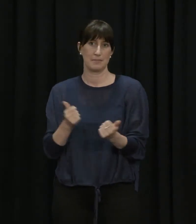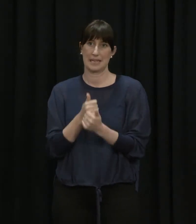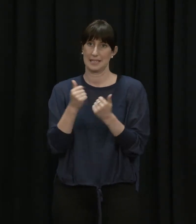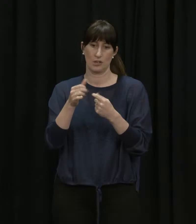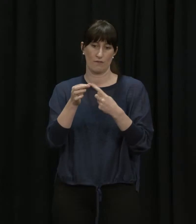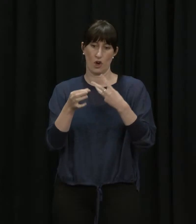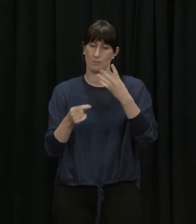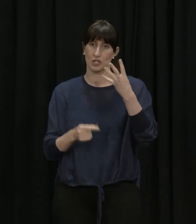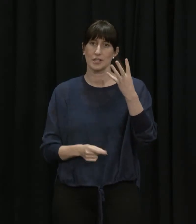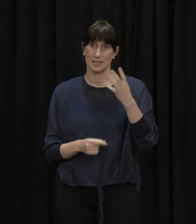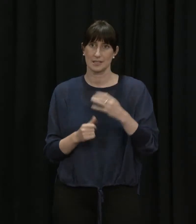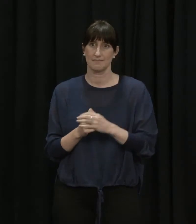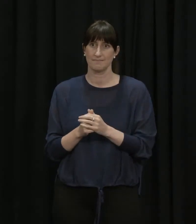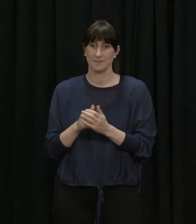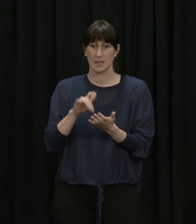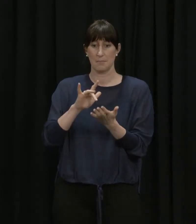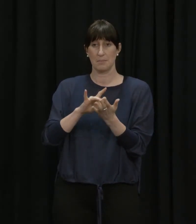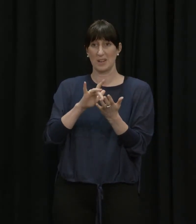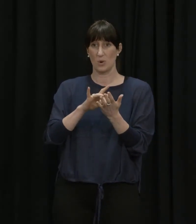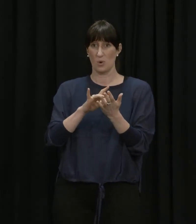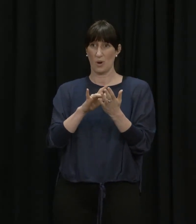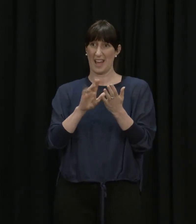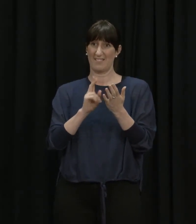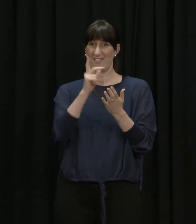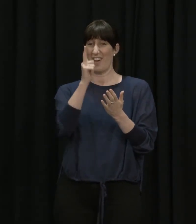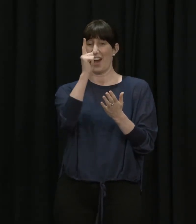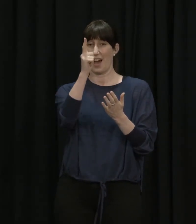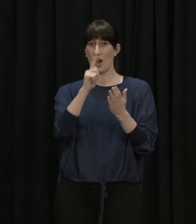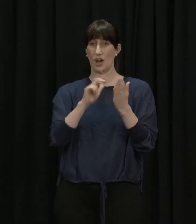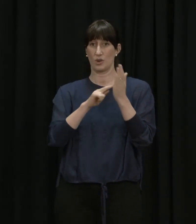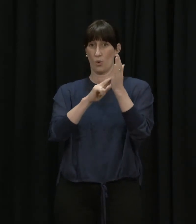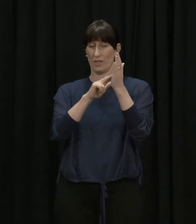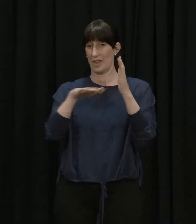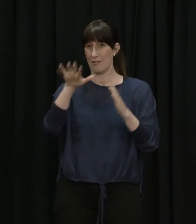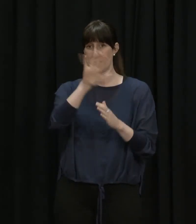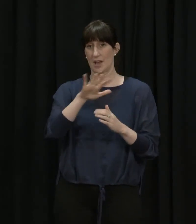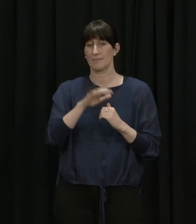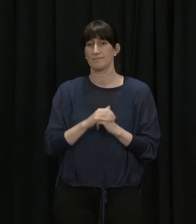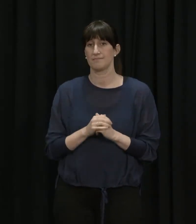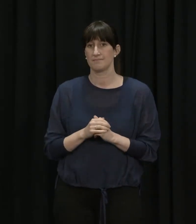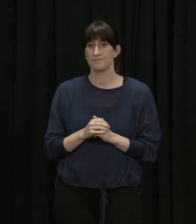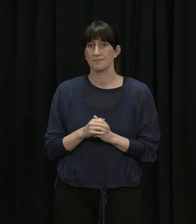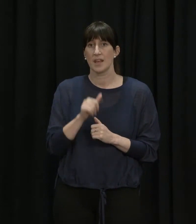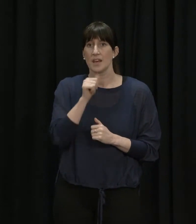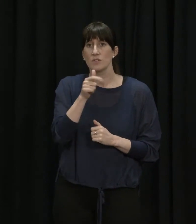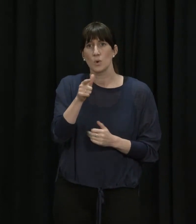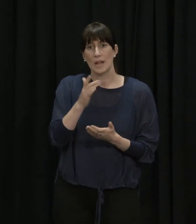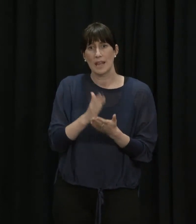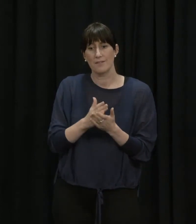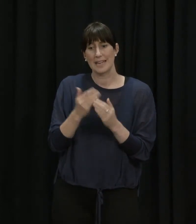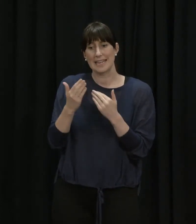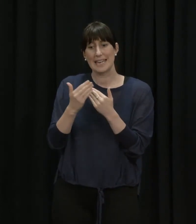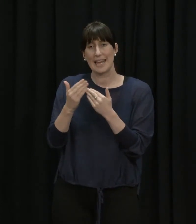opportunities to be both tested